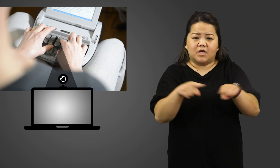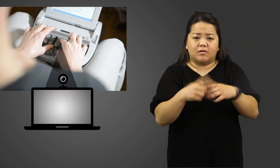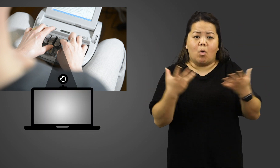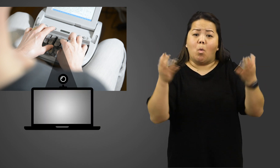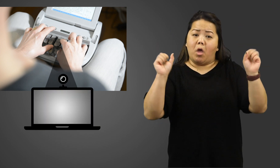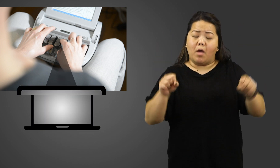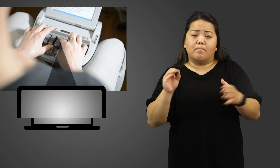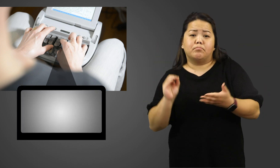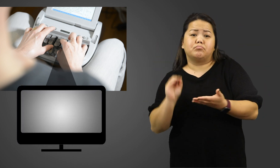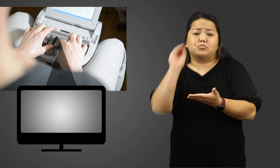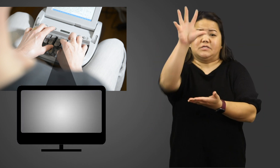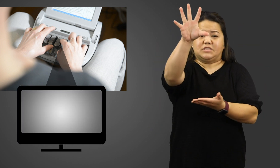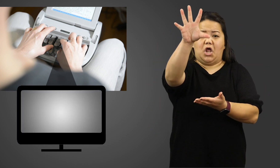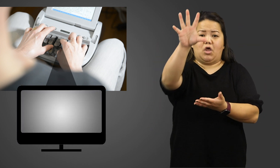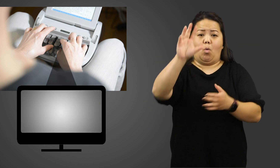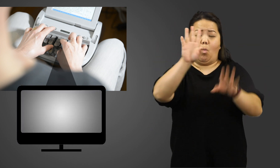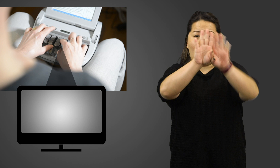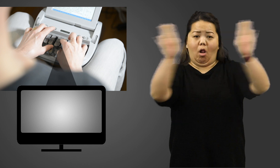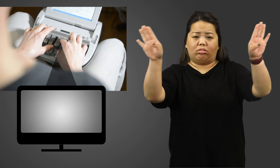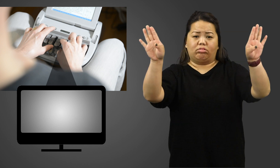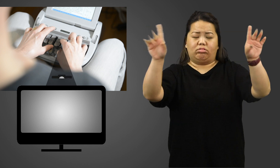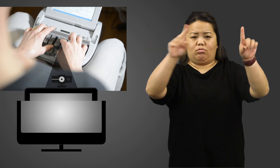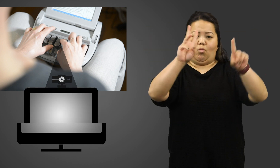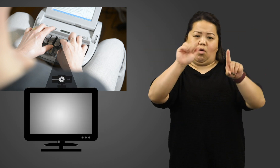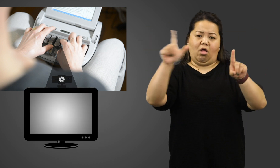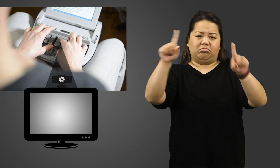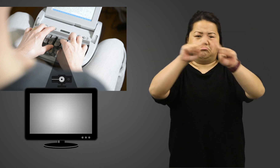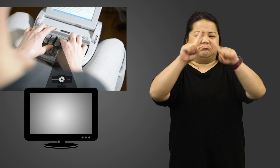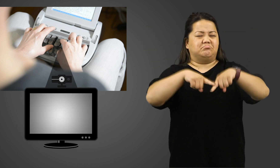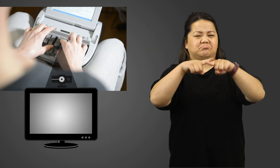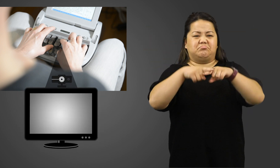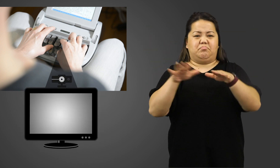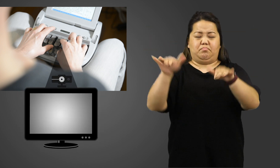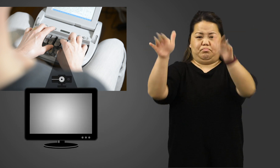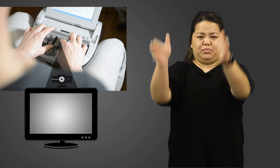a television screen, a monitor, or even projected onto a wall